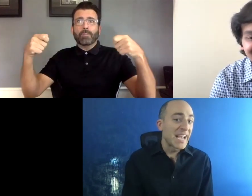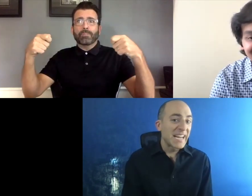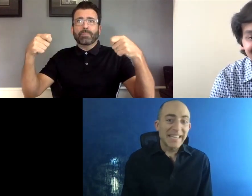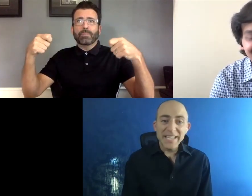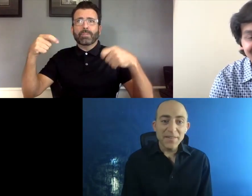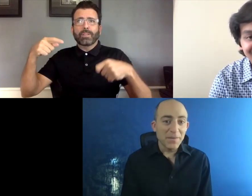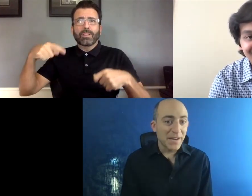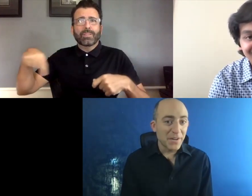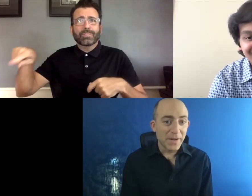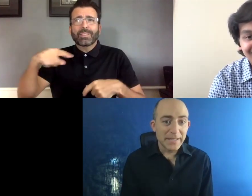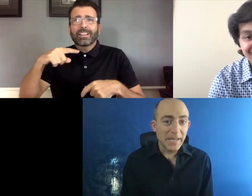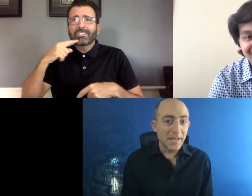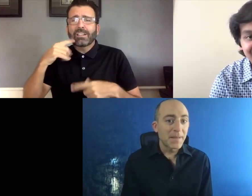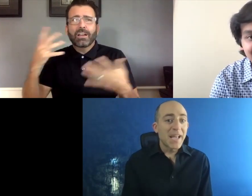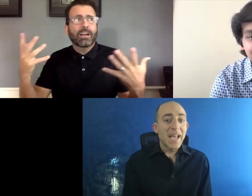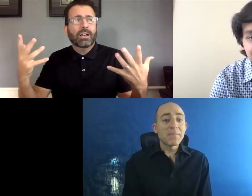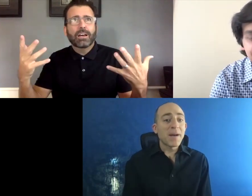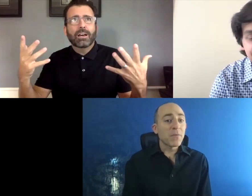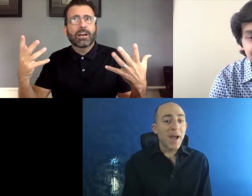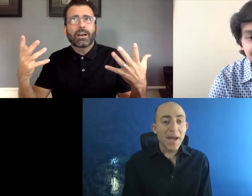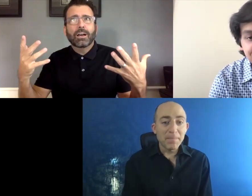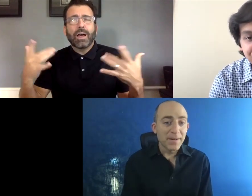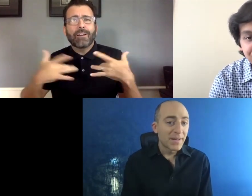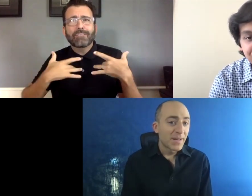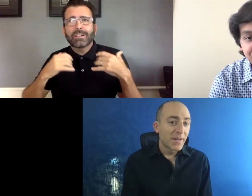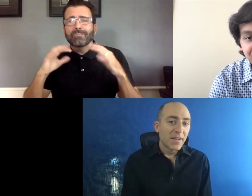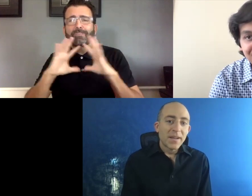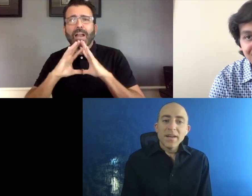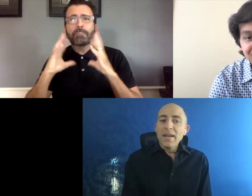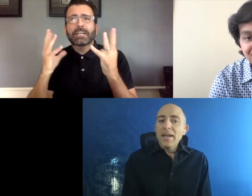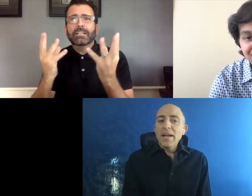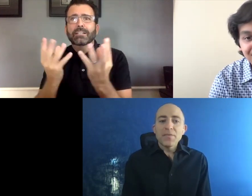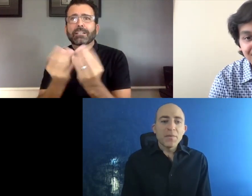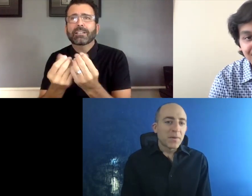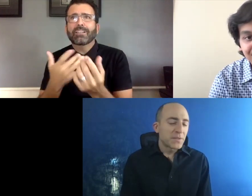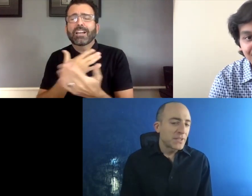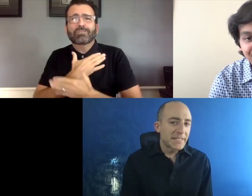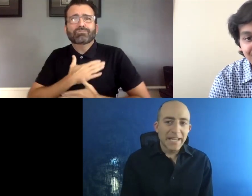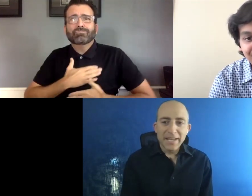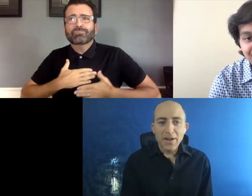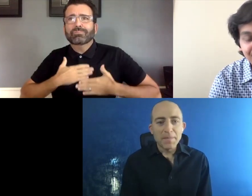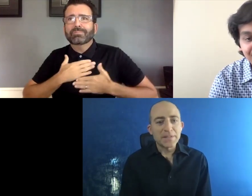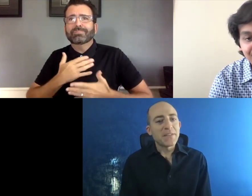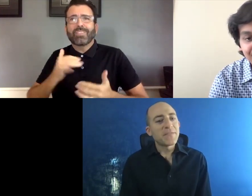I think everyone had a great time and by wrap everyone was just saying how much they felt